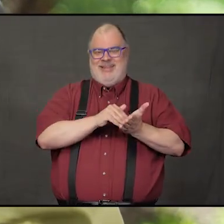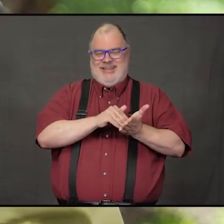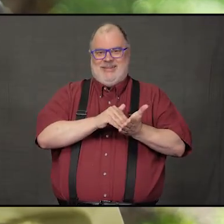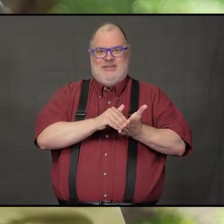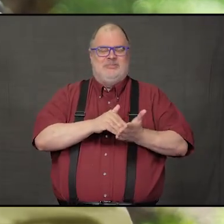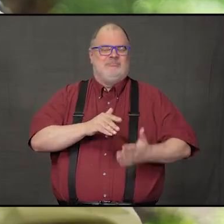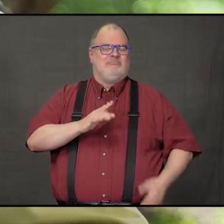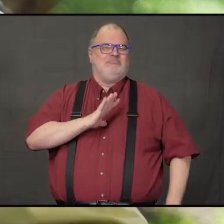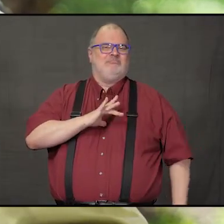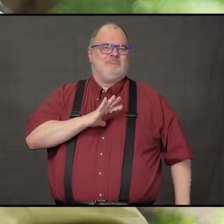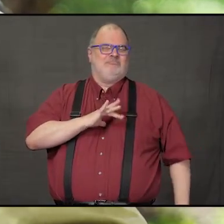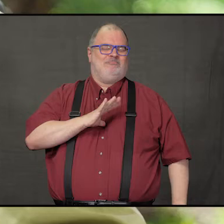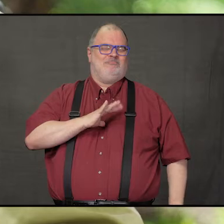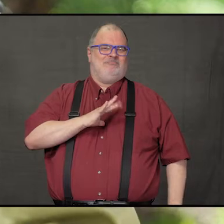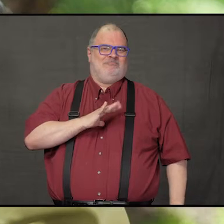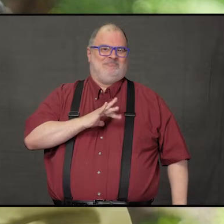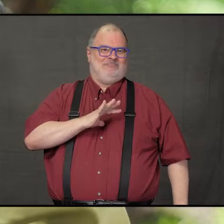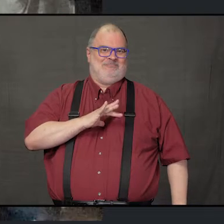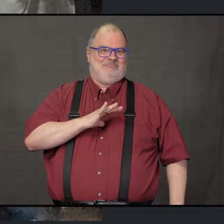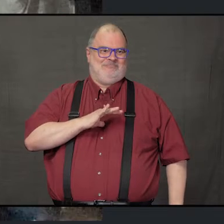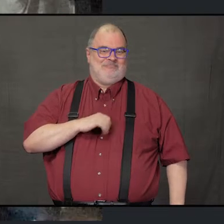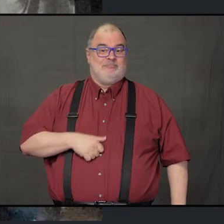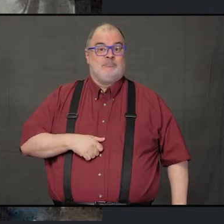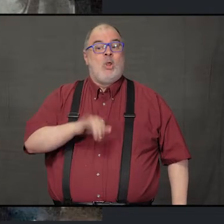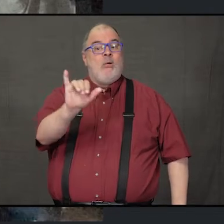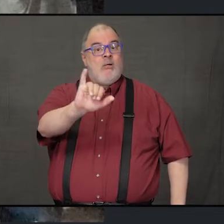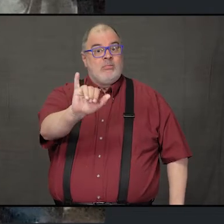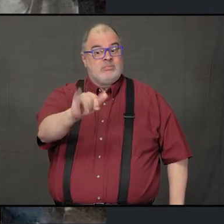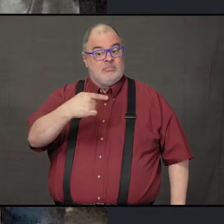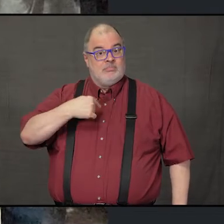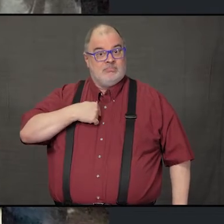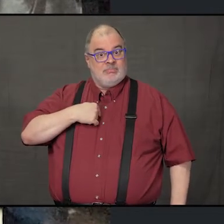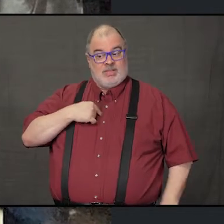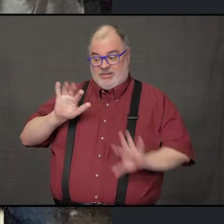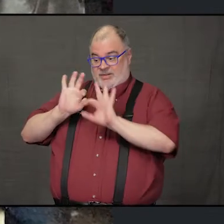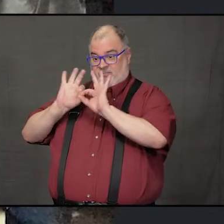travel to Ecuador and visit our family for the holidays, for the first time ever.